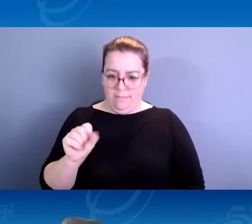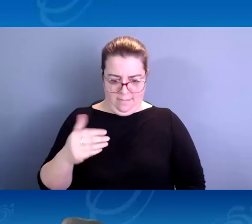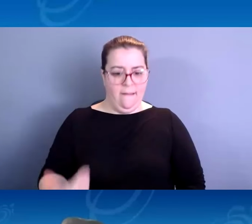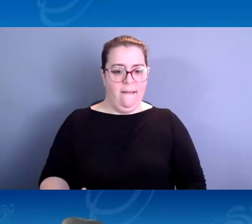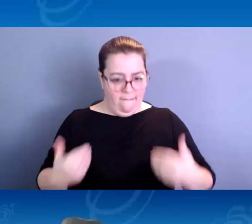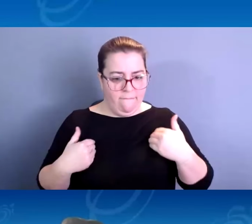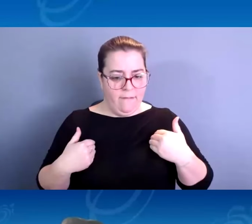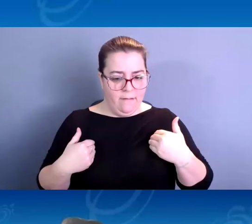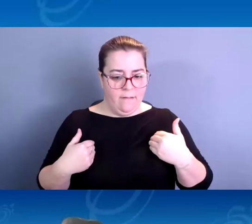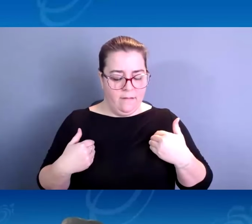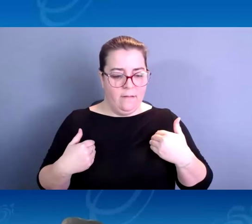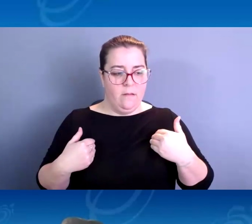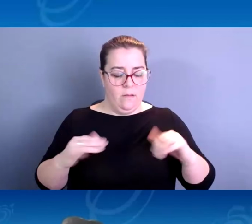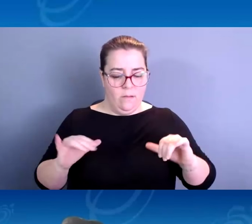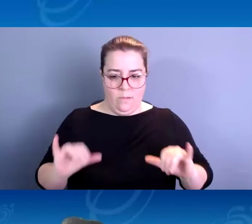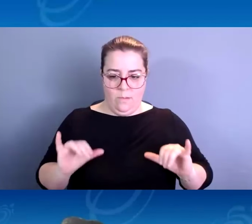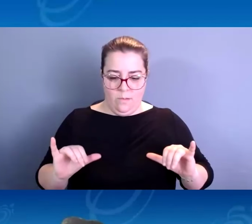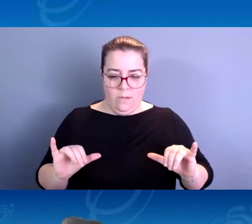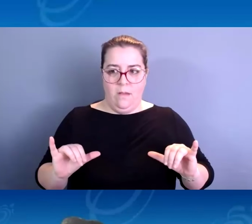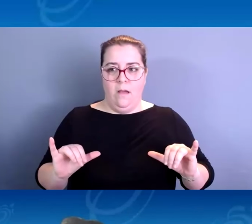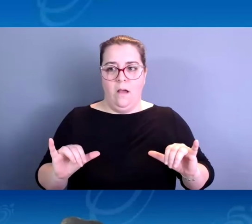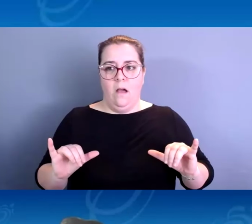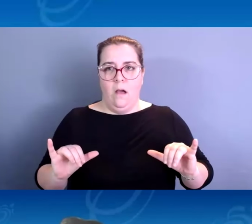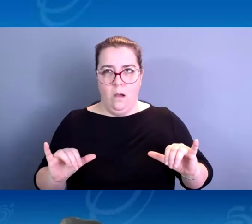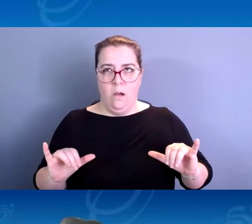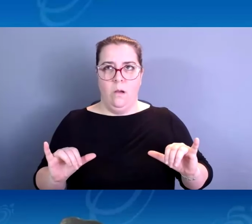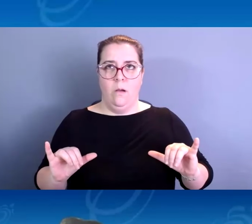the first step in saying, okay, I'm actually anti-bias or I'm anti ablest.